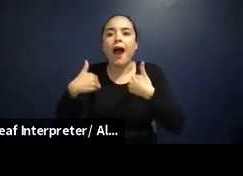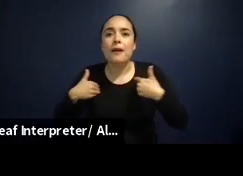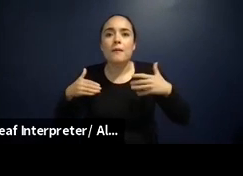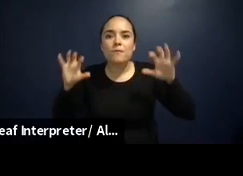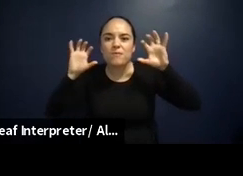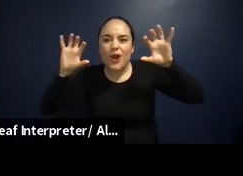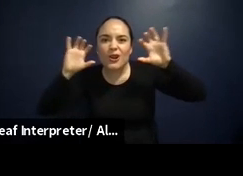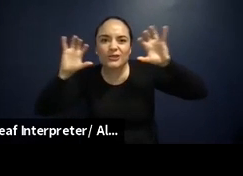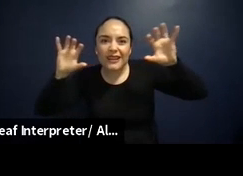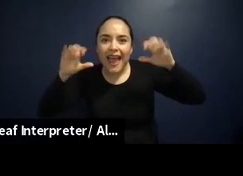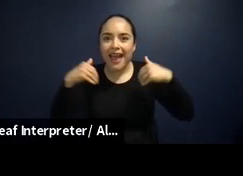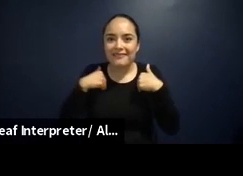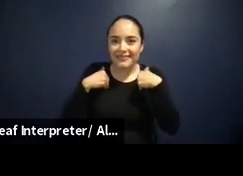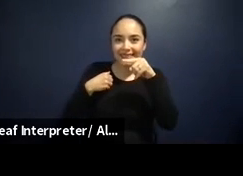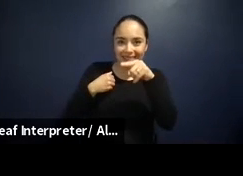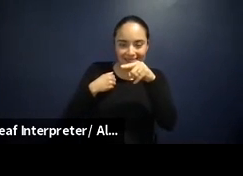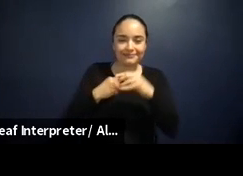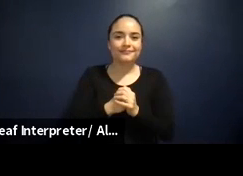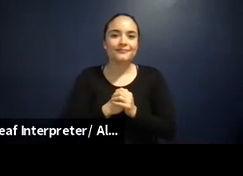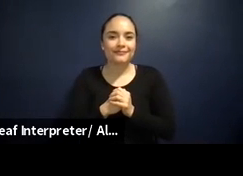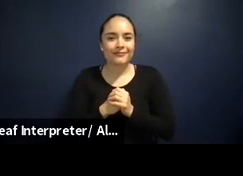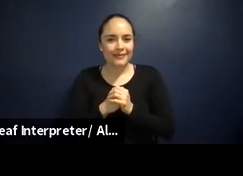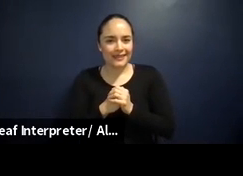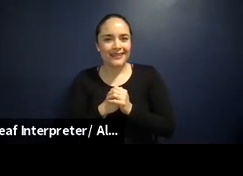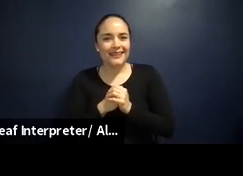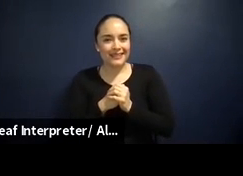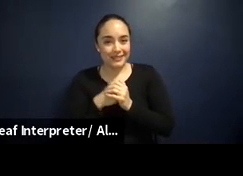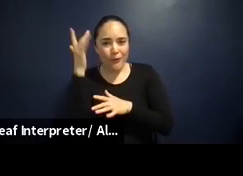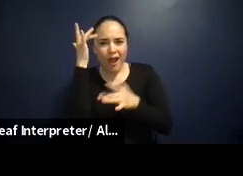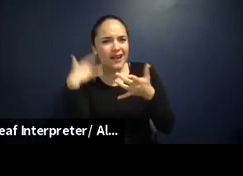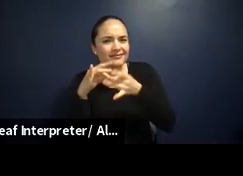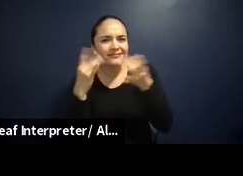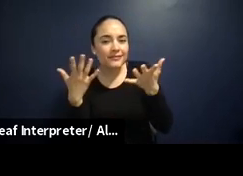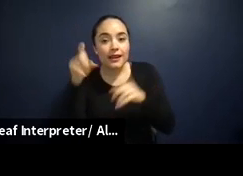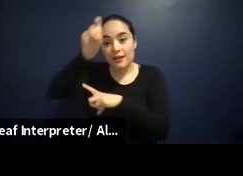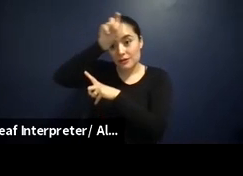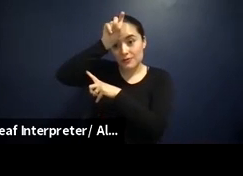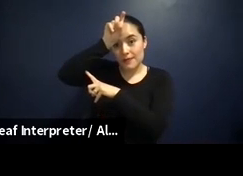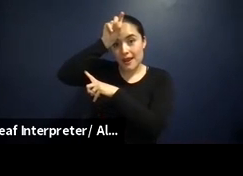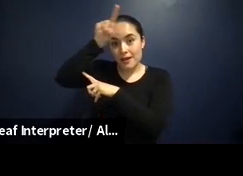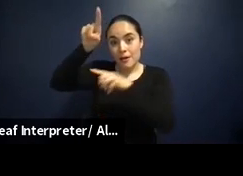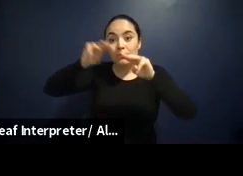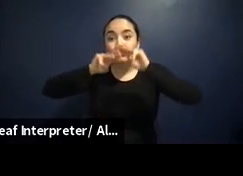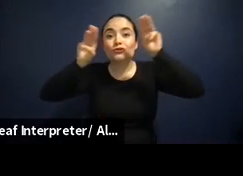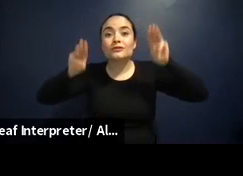we have some things in the Egyptian collections that are made of sandstone as well. [Kim]: That's right.